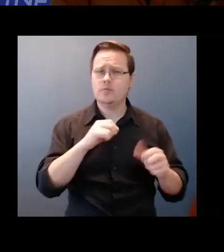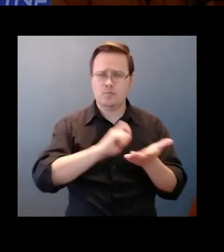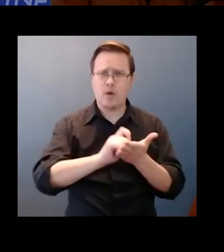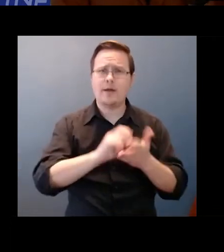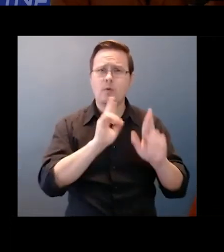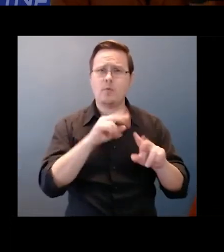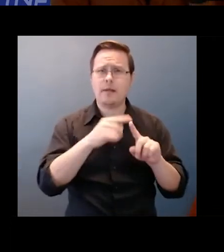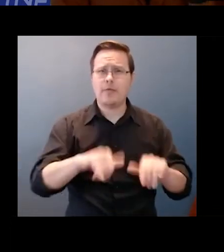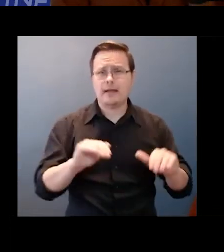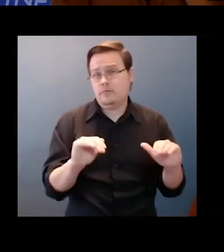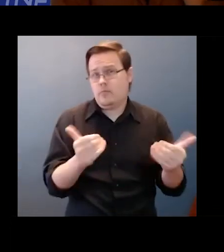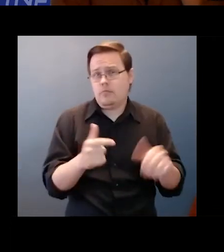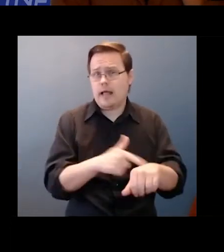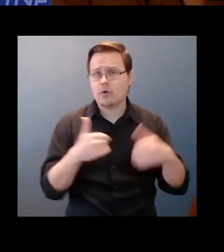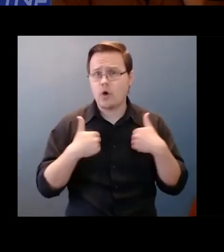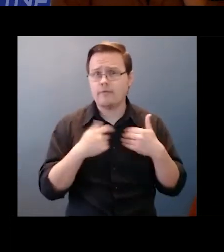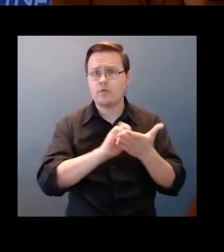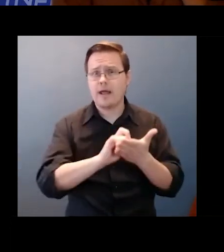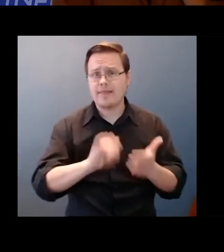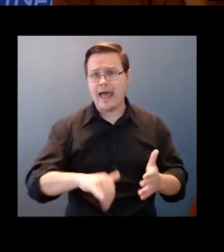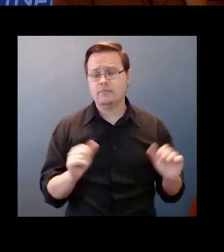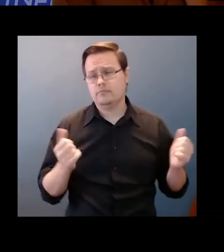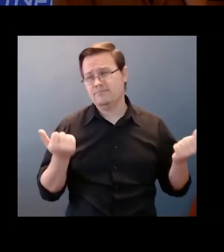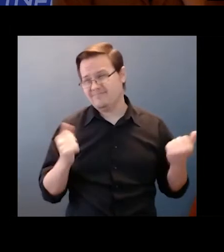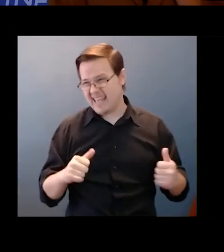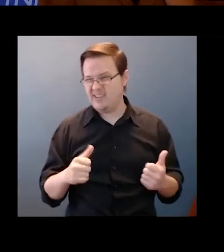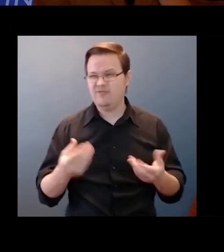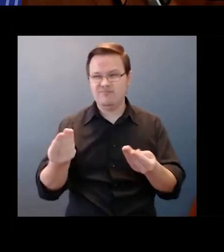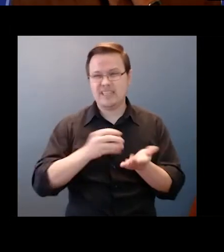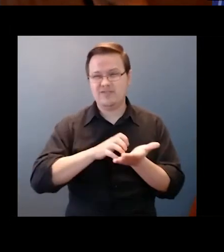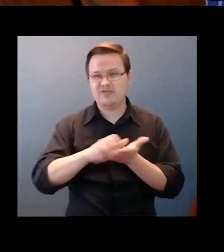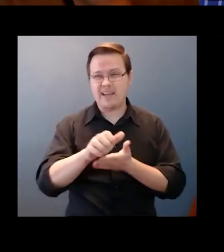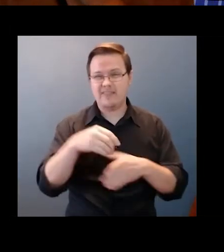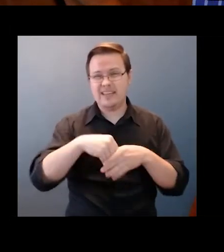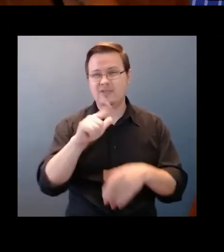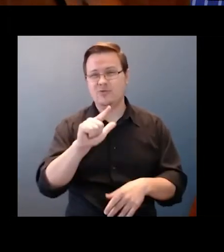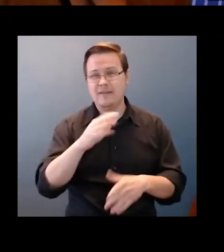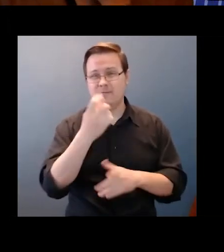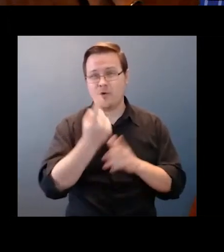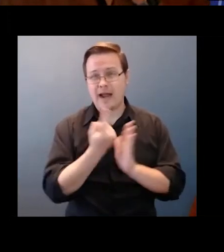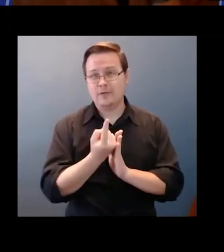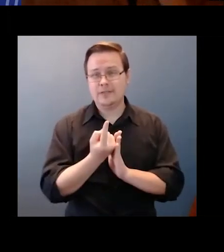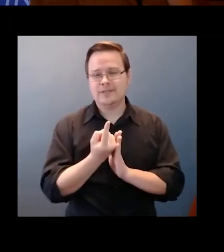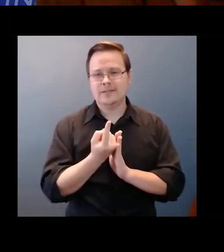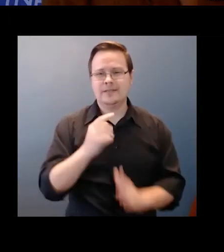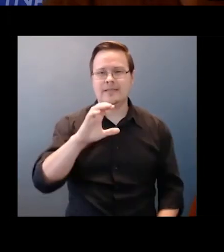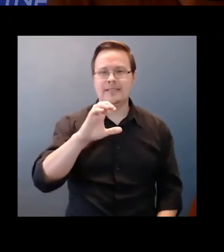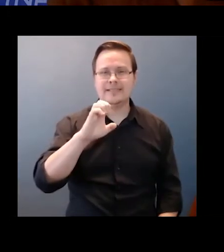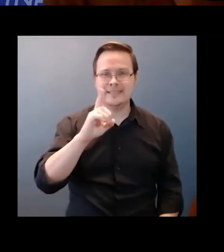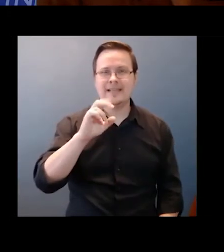have to write that report and said, could you get a draft to the city council president in 24 hours? And so Cedric and I stayed up very late.